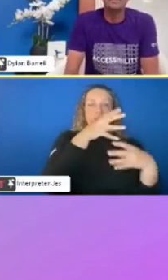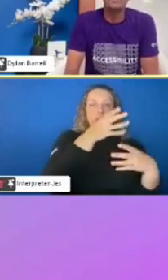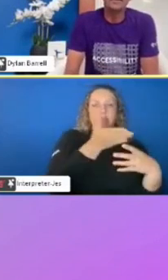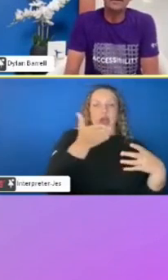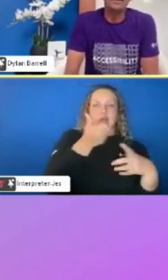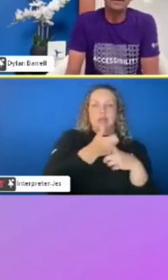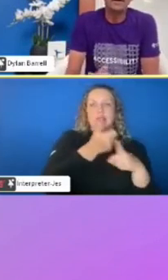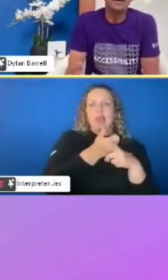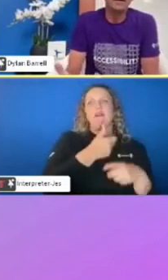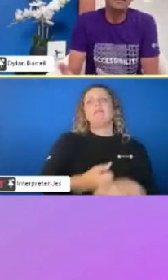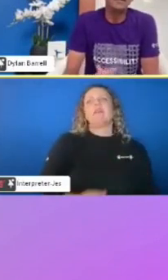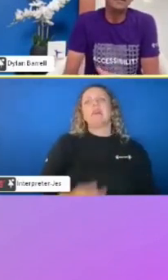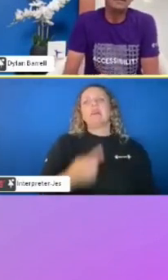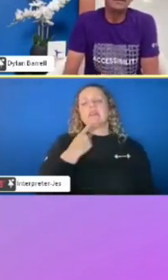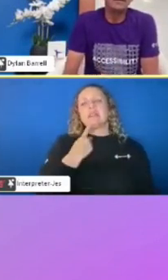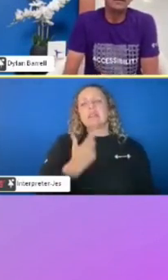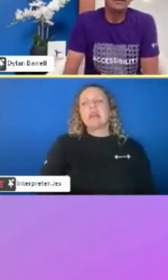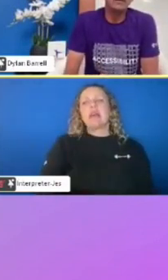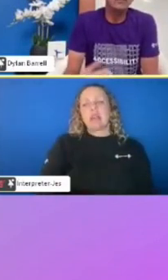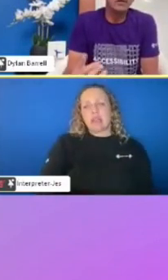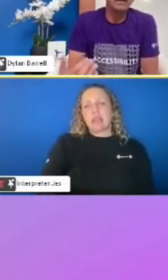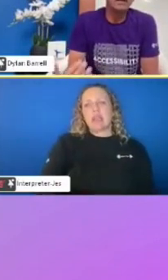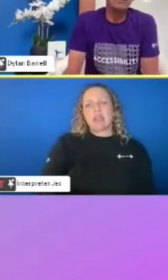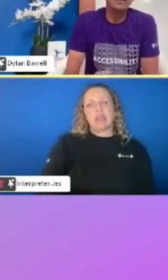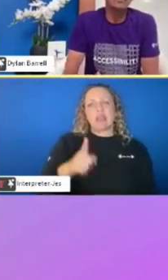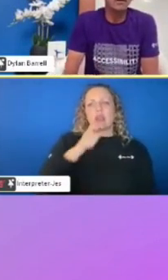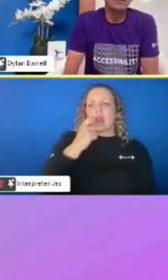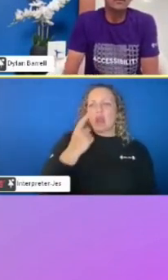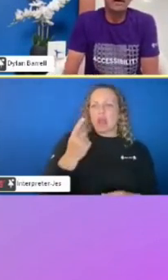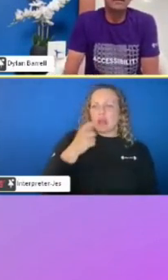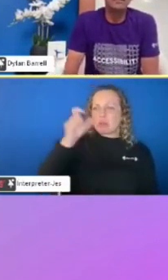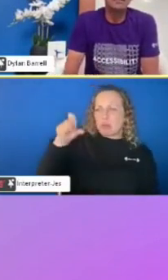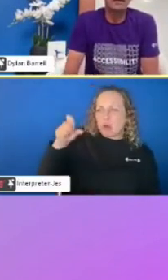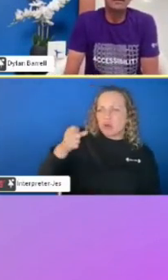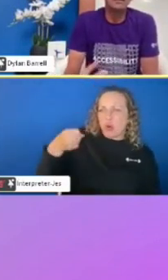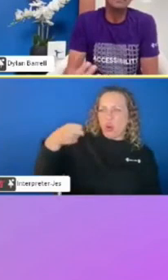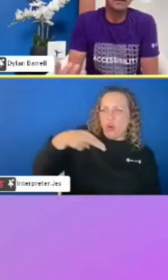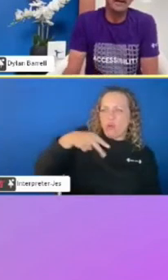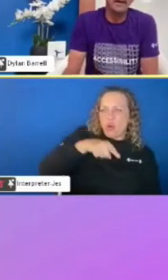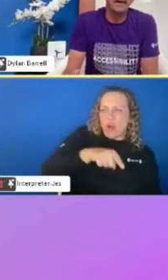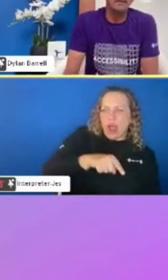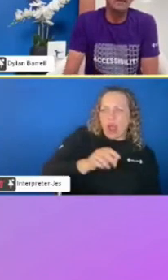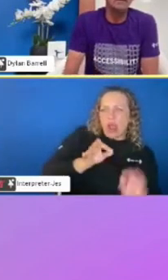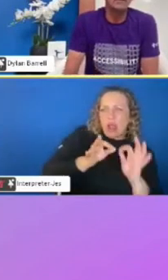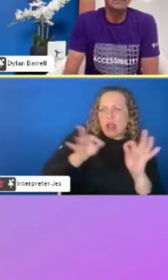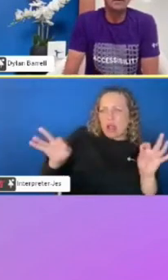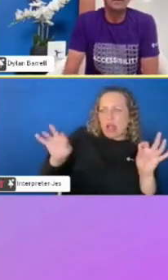and say you are not really supposed to override the semantics of an li element.